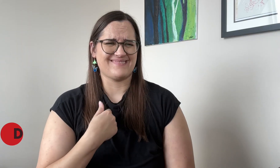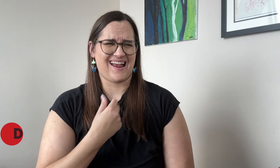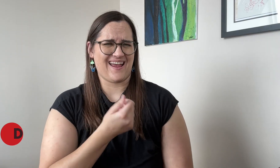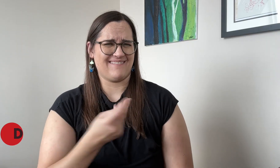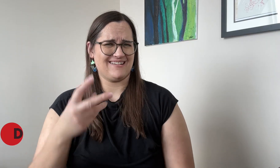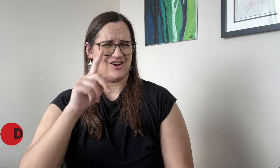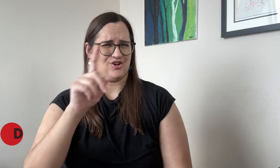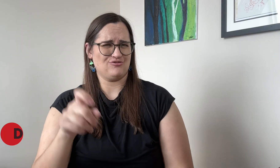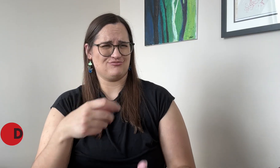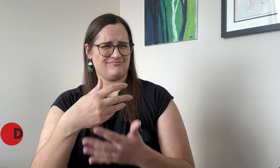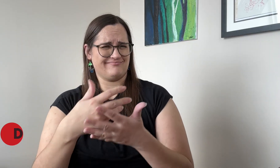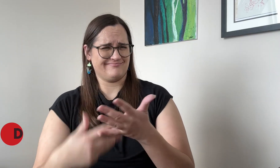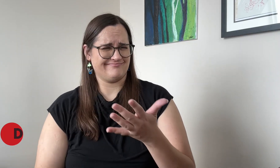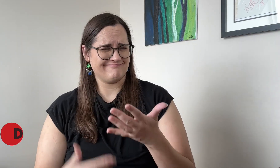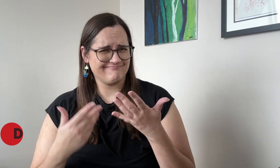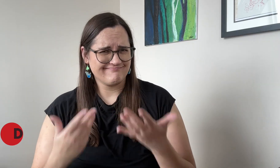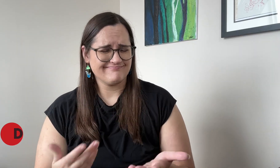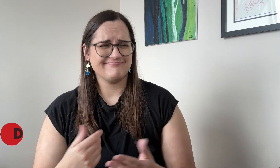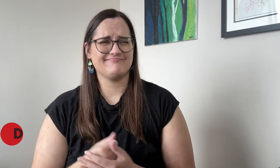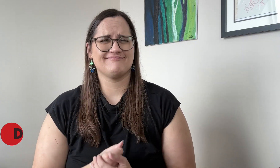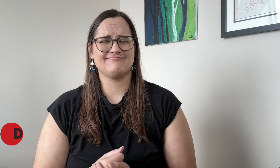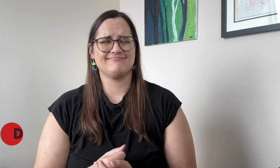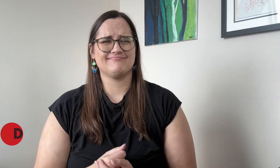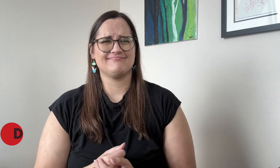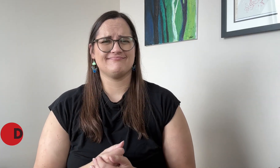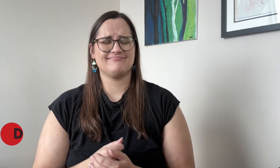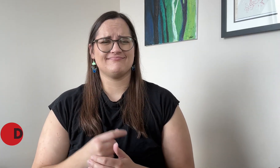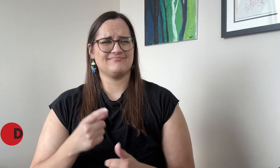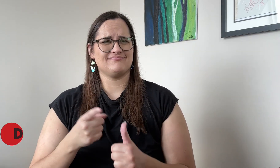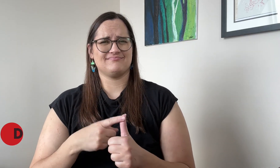I have several questions: